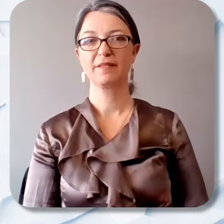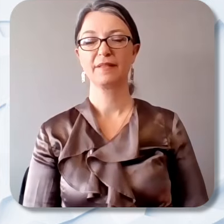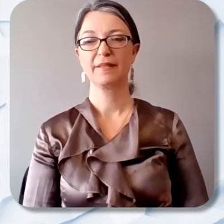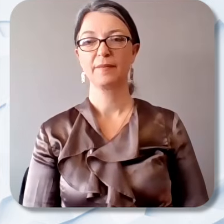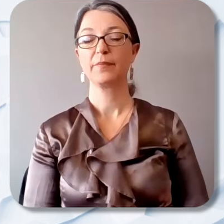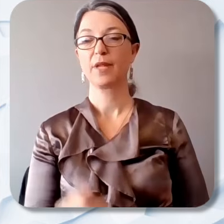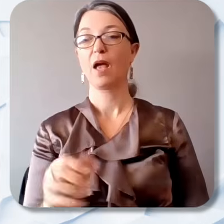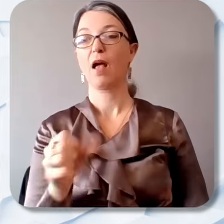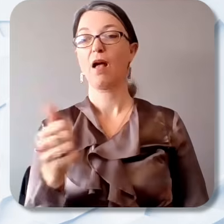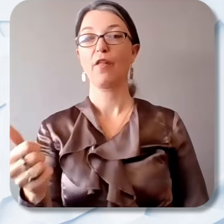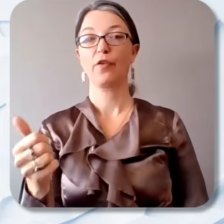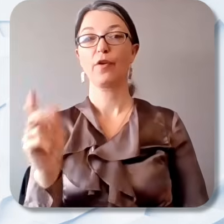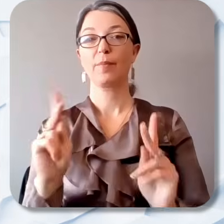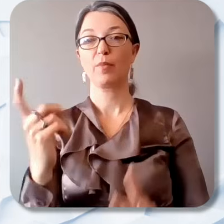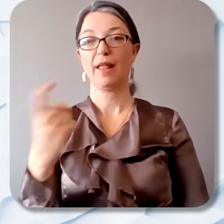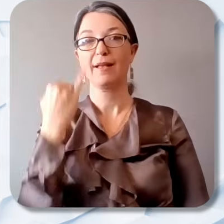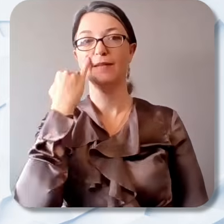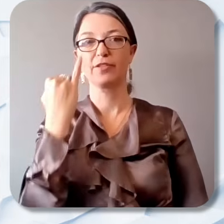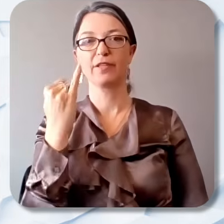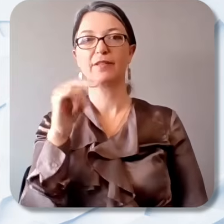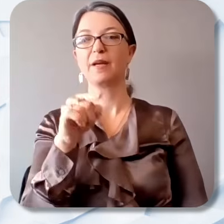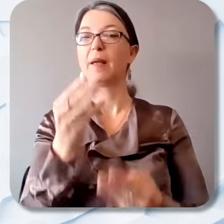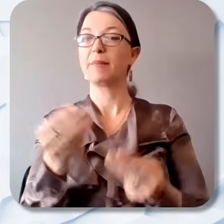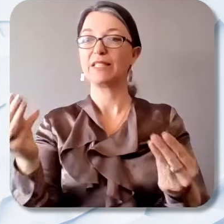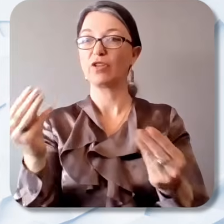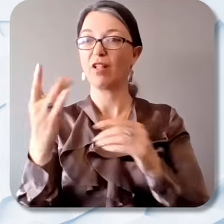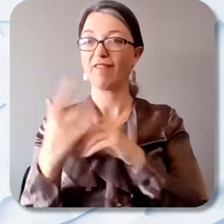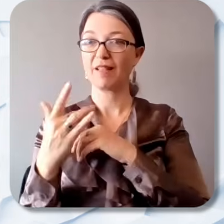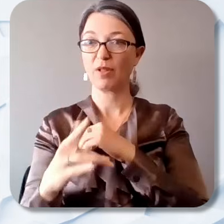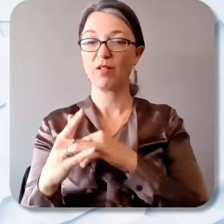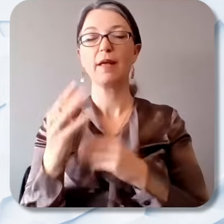or not the material will be available and the materials are currently available.